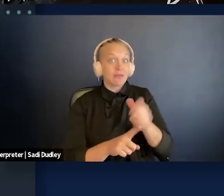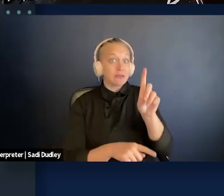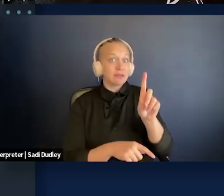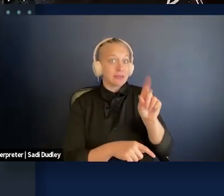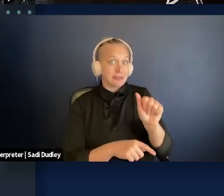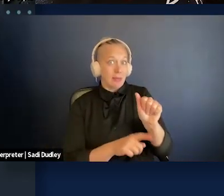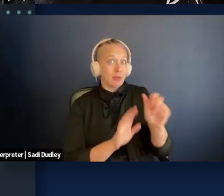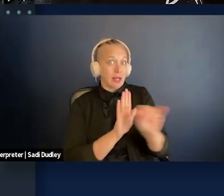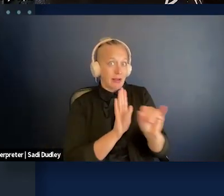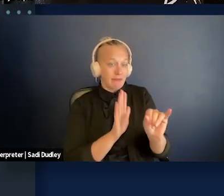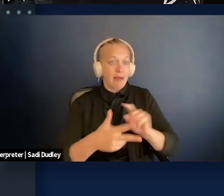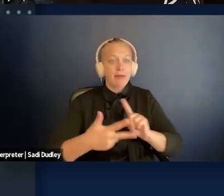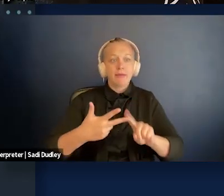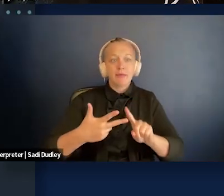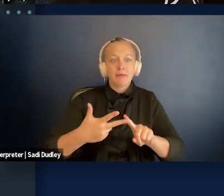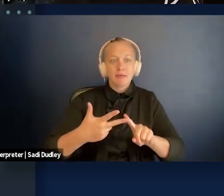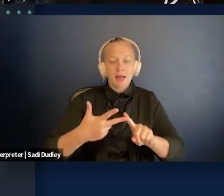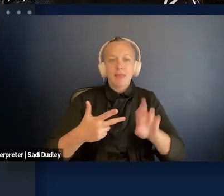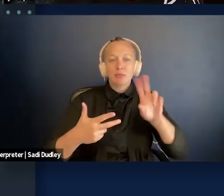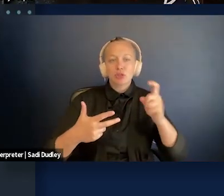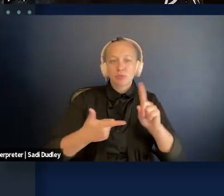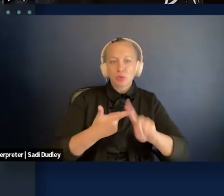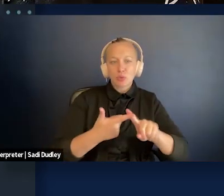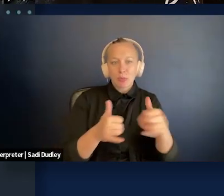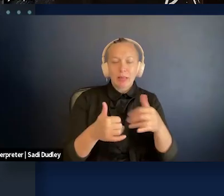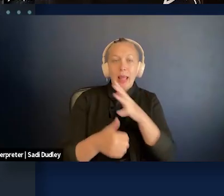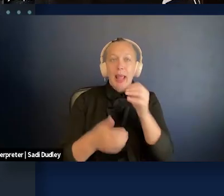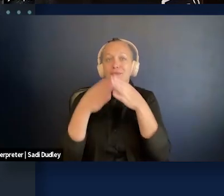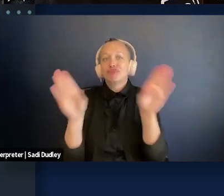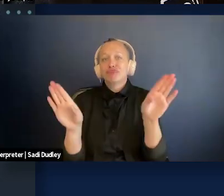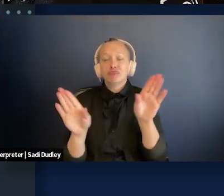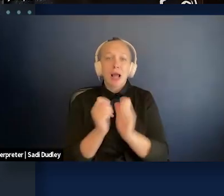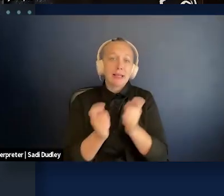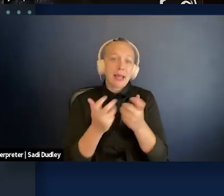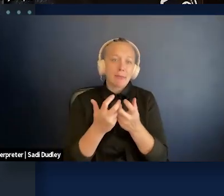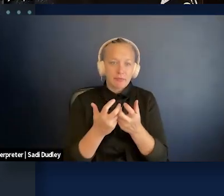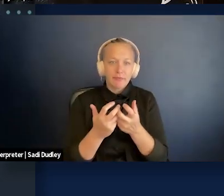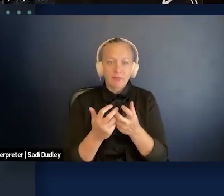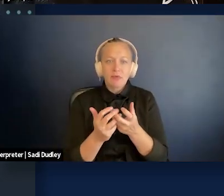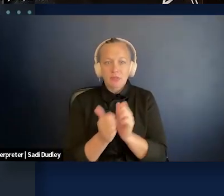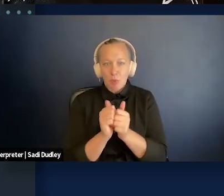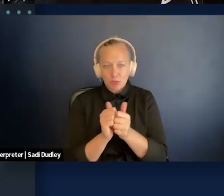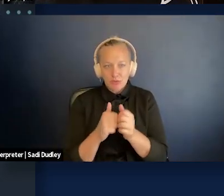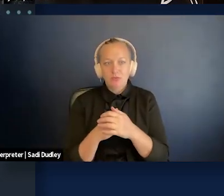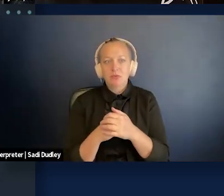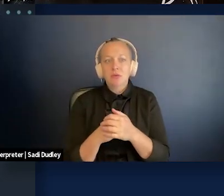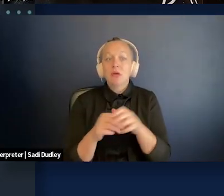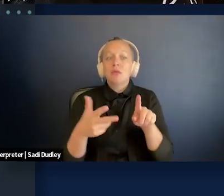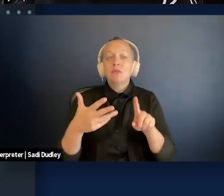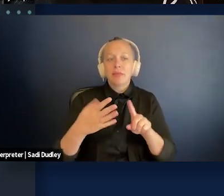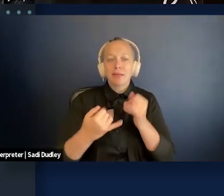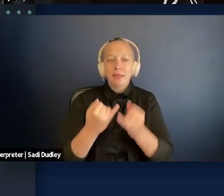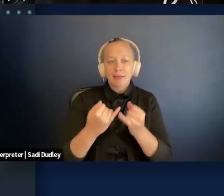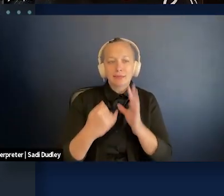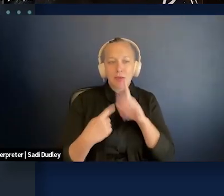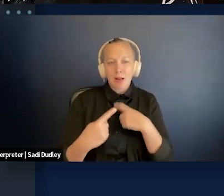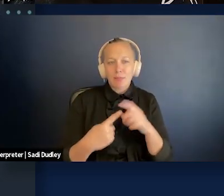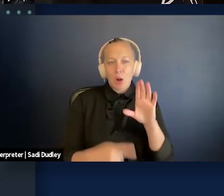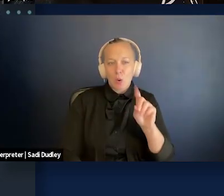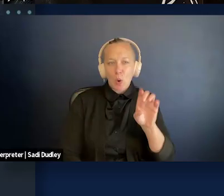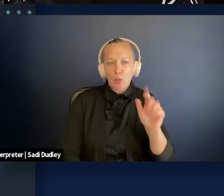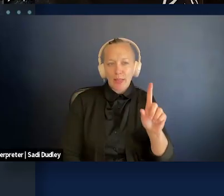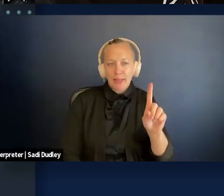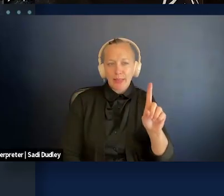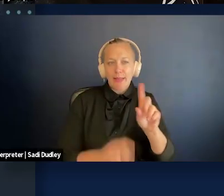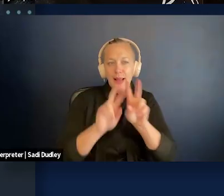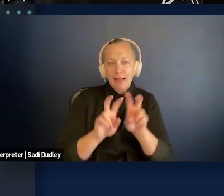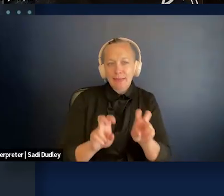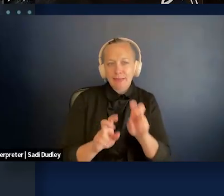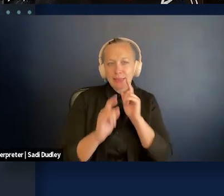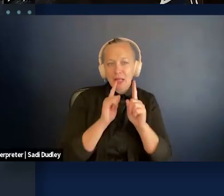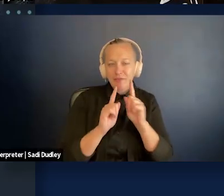Um, and experiences in prescription to play and in adaptive sports overall. Um, I can talk a little bit more about the coding and, um, thematic analysis processes that we used for this, but I really want to make sure that everyone gets a chance to.